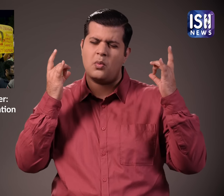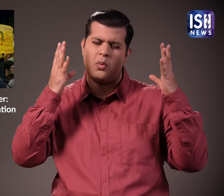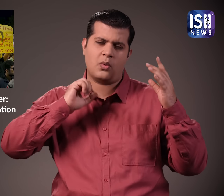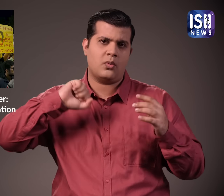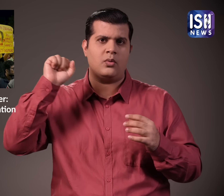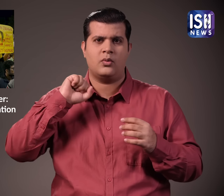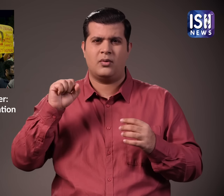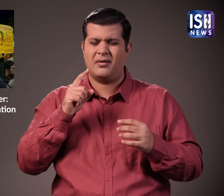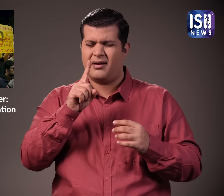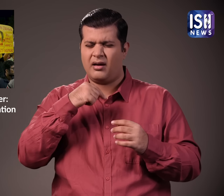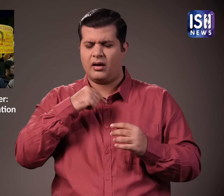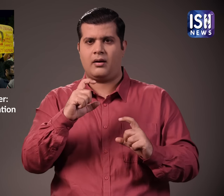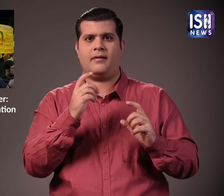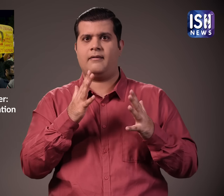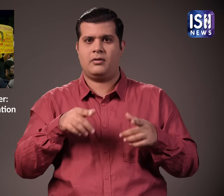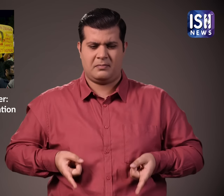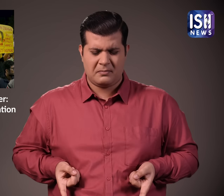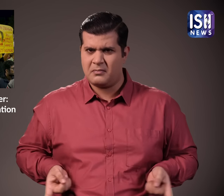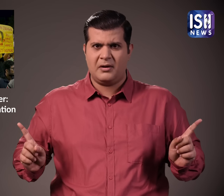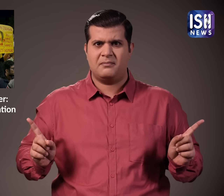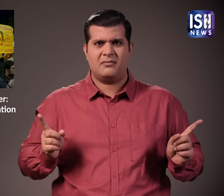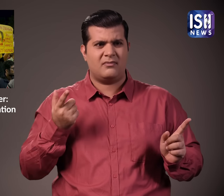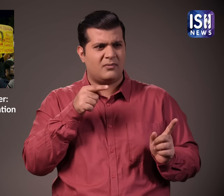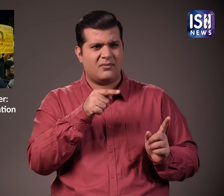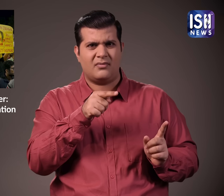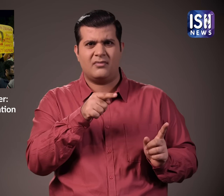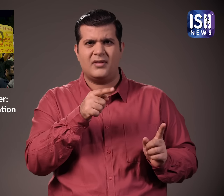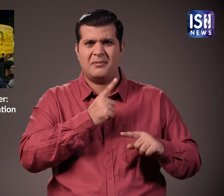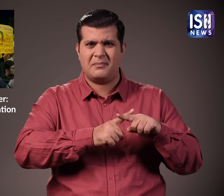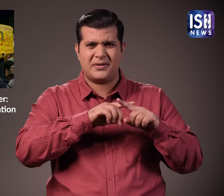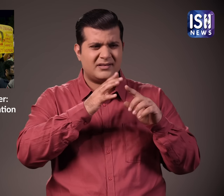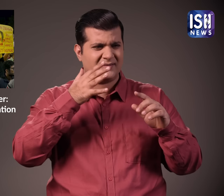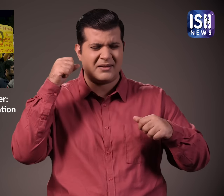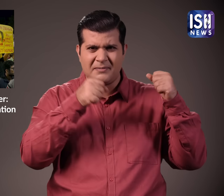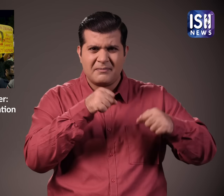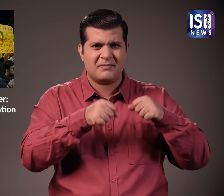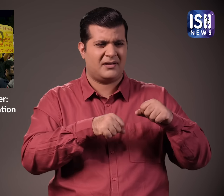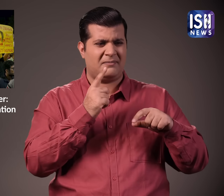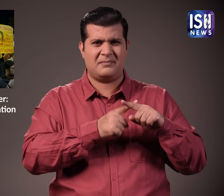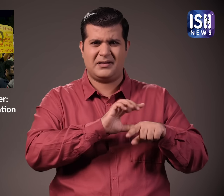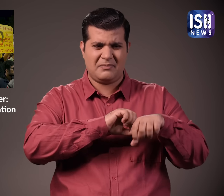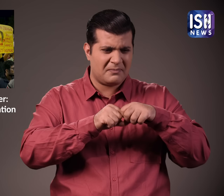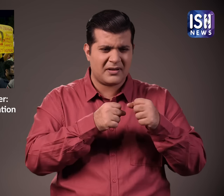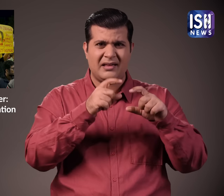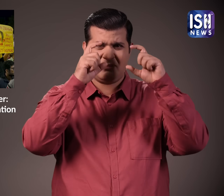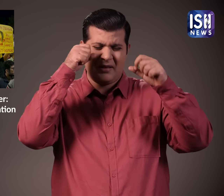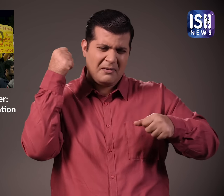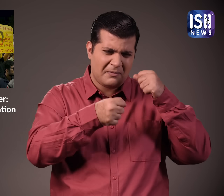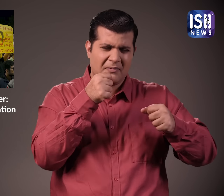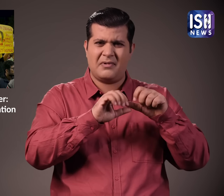India is in outrage right now and it and her legs were torn apart. She was brutally tortured.